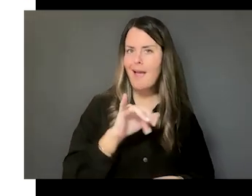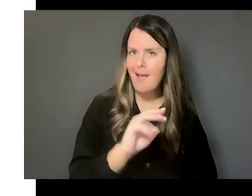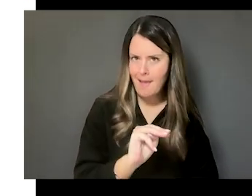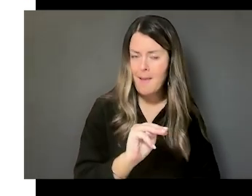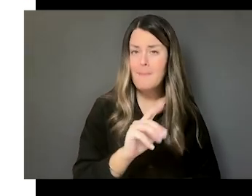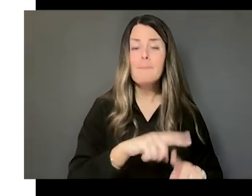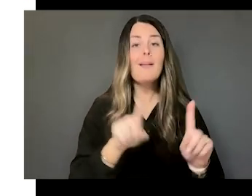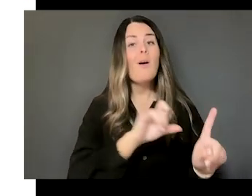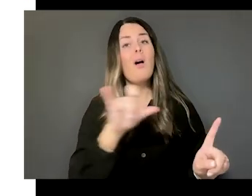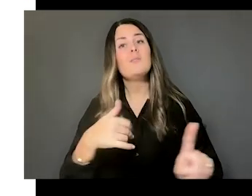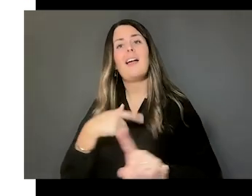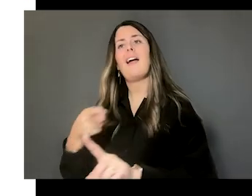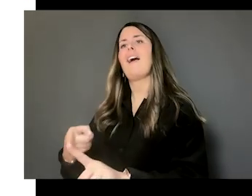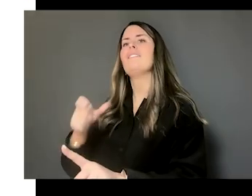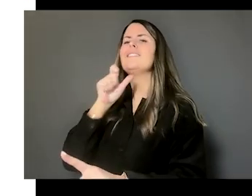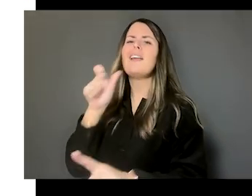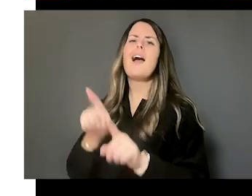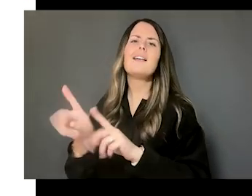And then I have others who weren't as familiar.